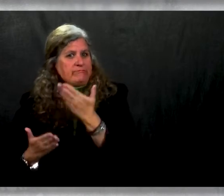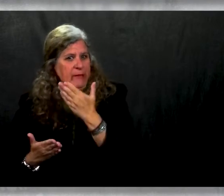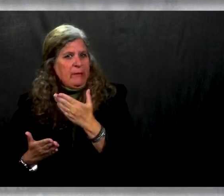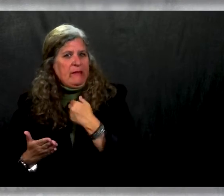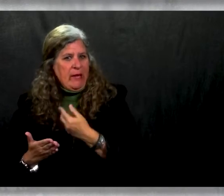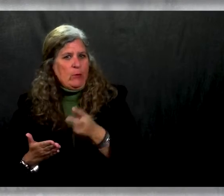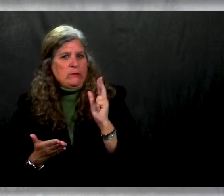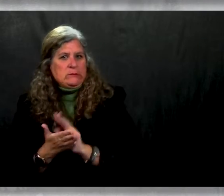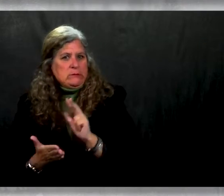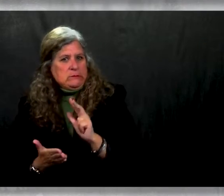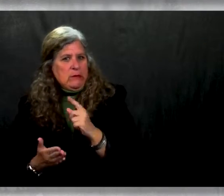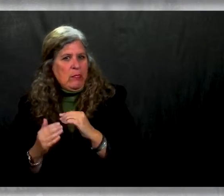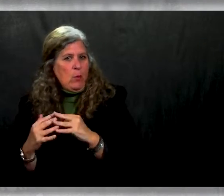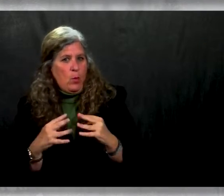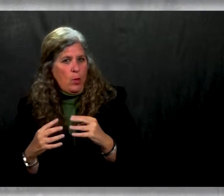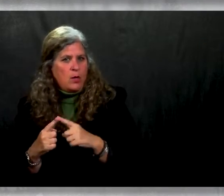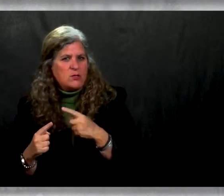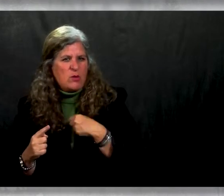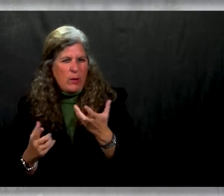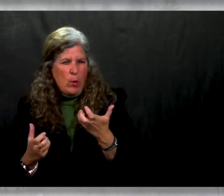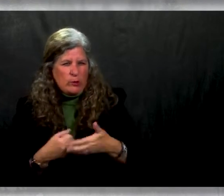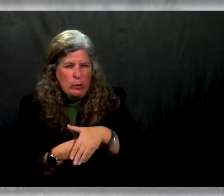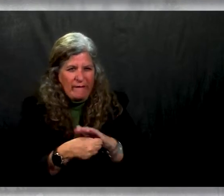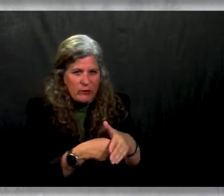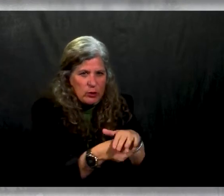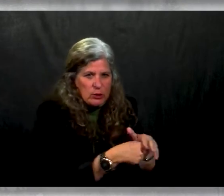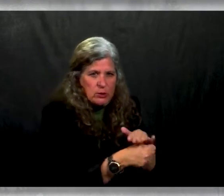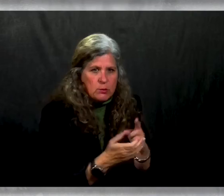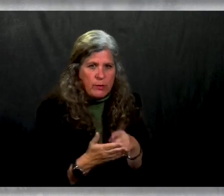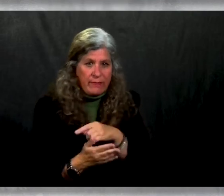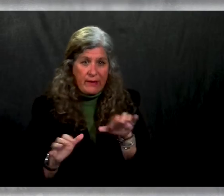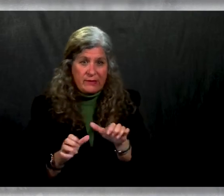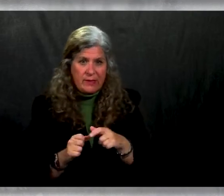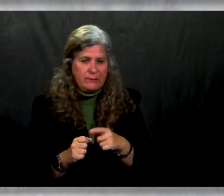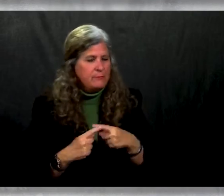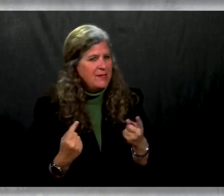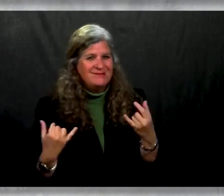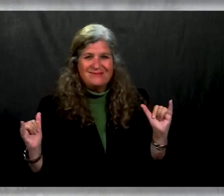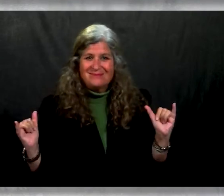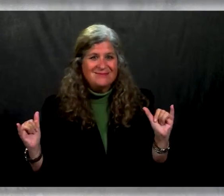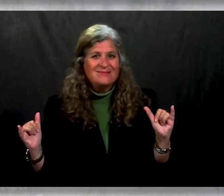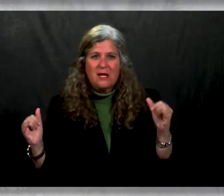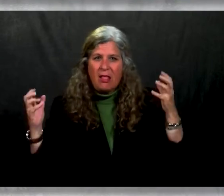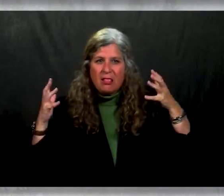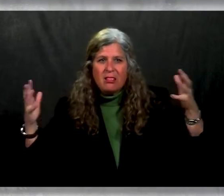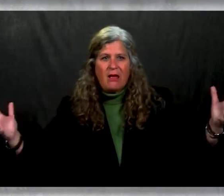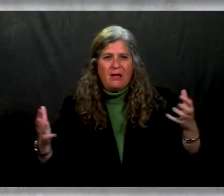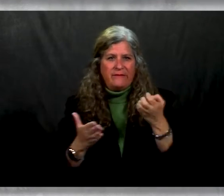Though even after that attempt, we still have a huge amount of physical evidence throughout those towns